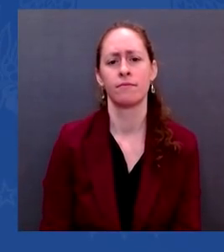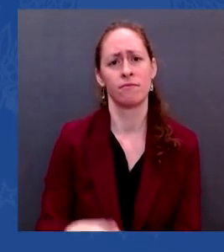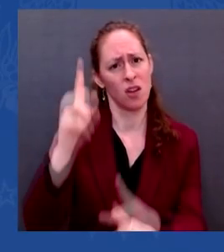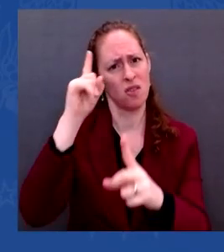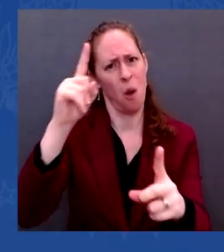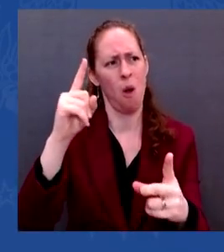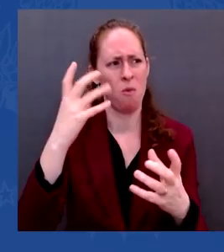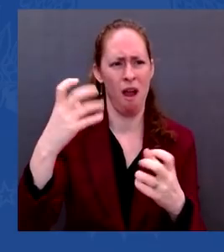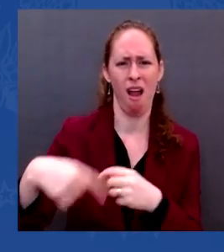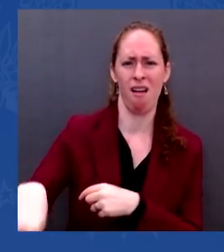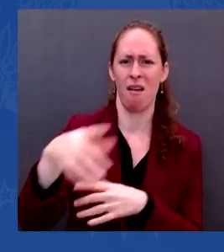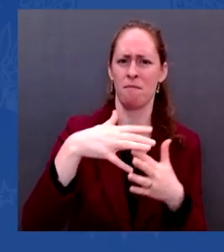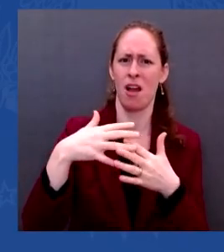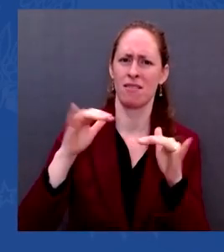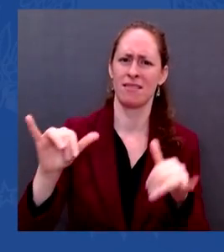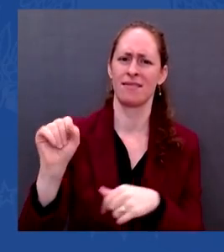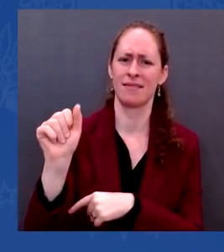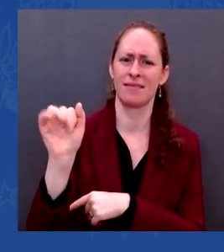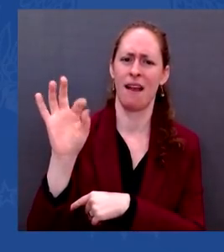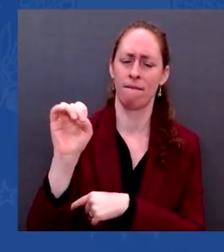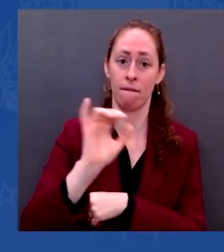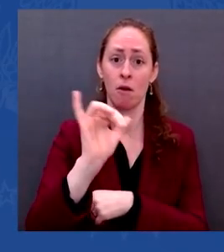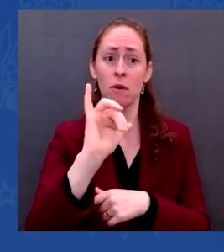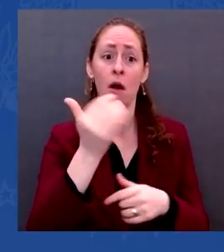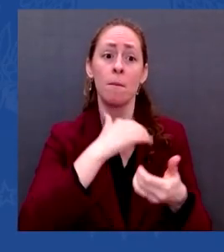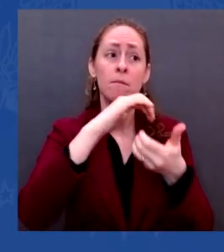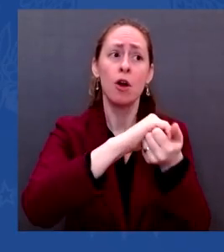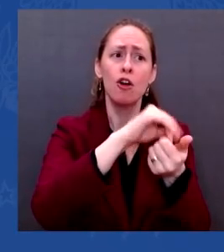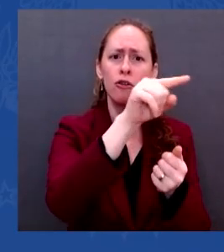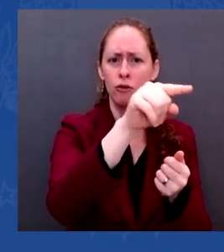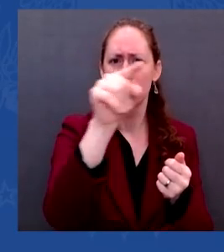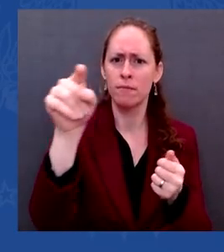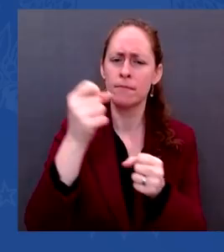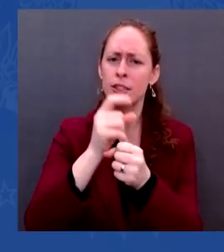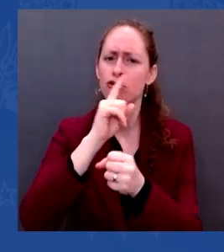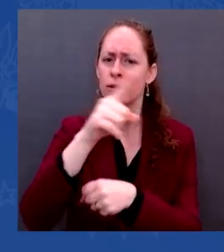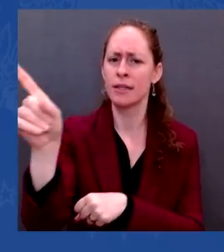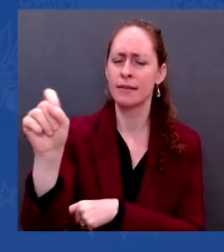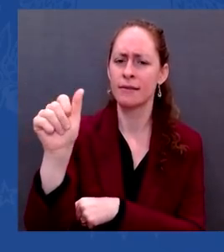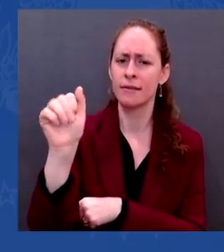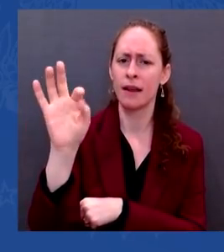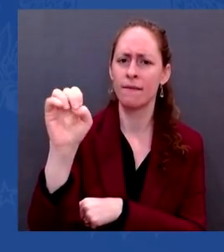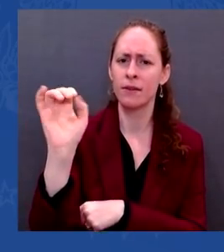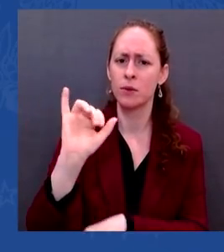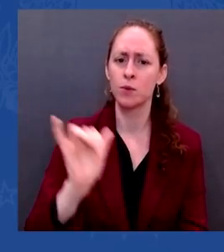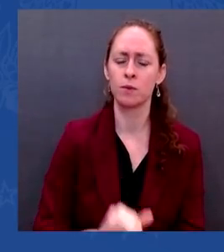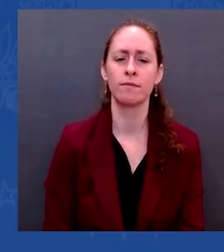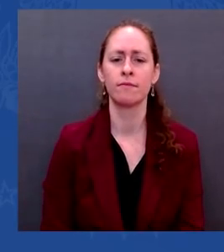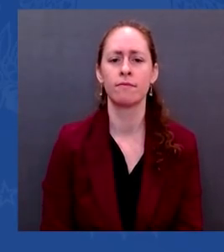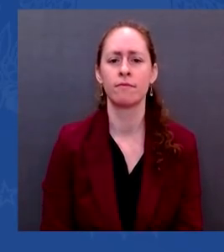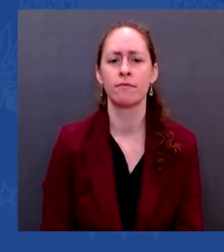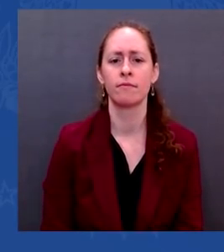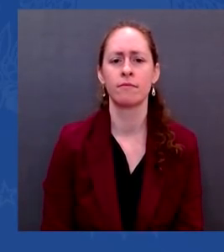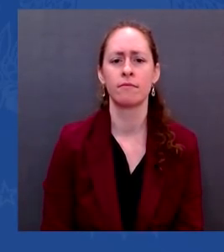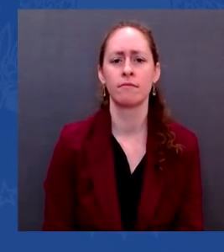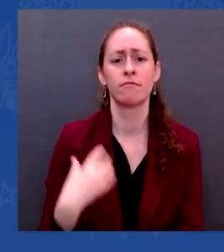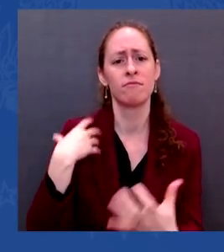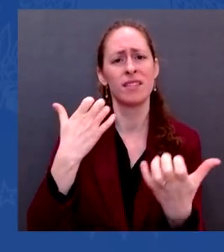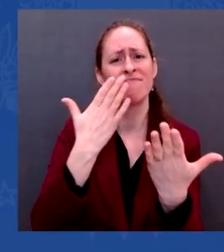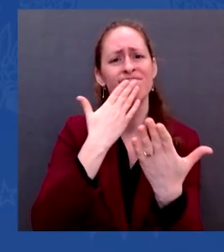You serve right alongside your -- these soldiers and sailors, Marines, special forces -- the loved ones, giving them the strength and support